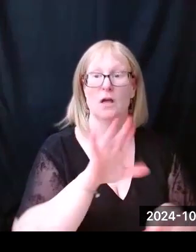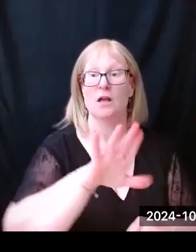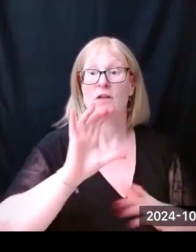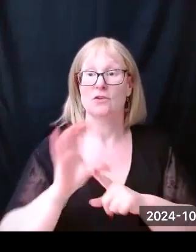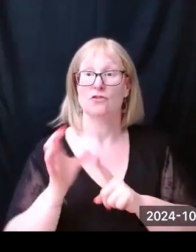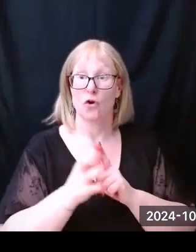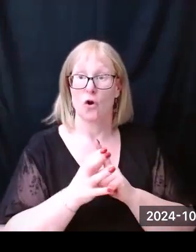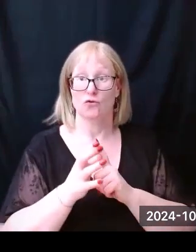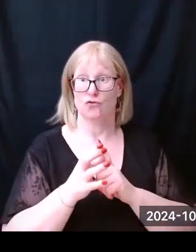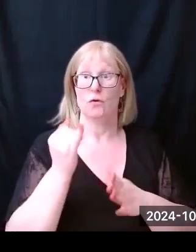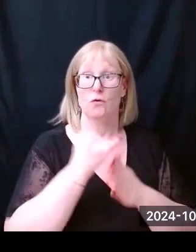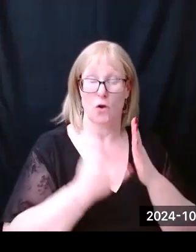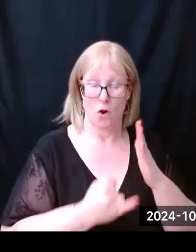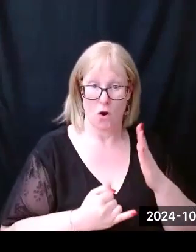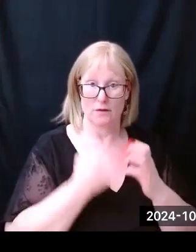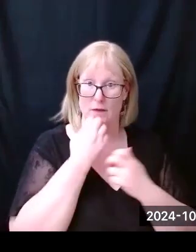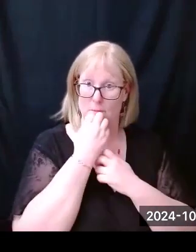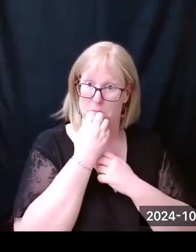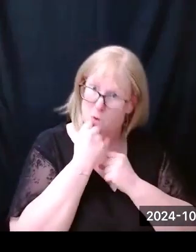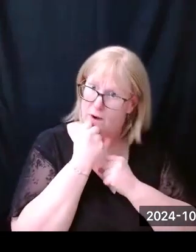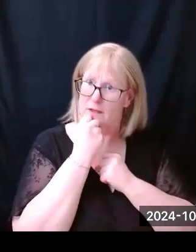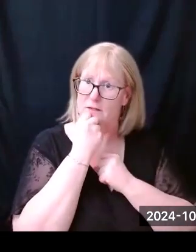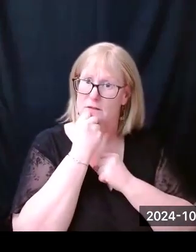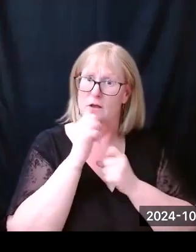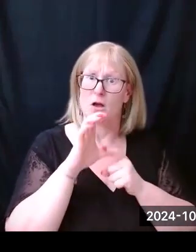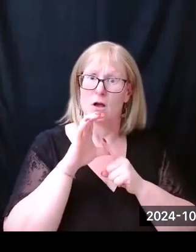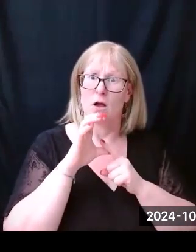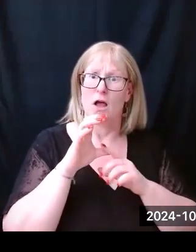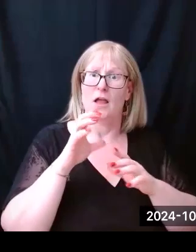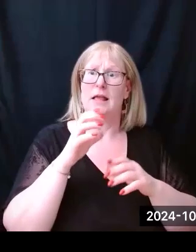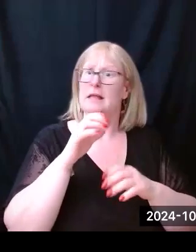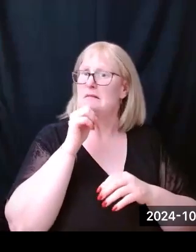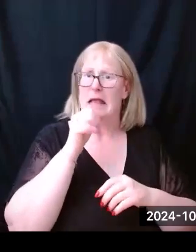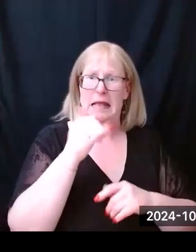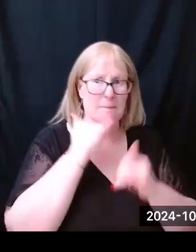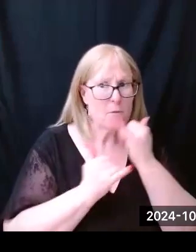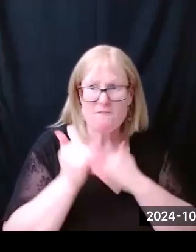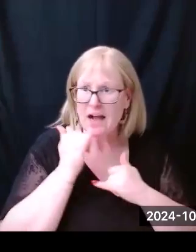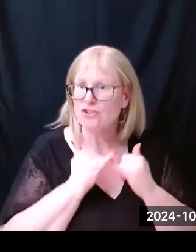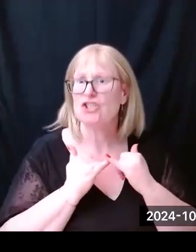embrace imperfections to make a piece of art stronger and a lot more beautiful, right?